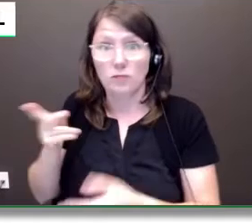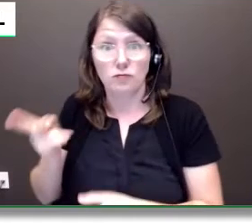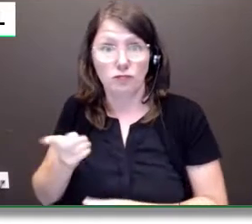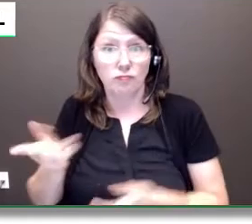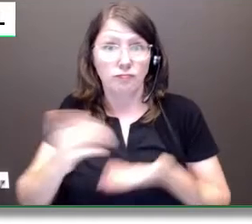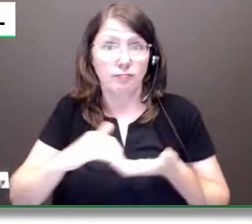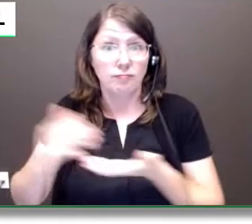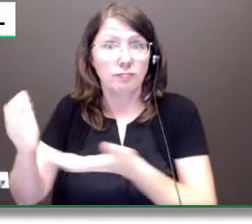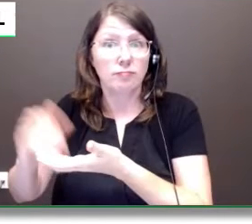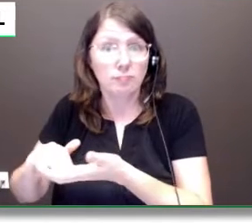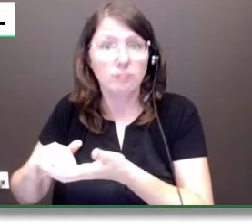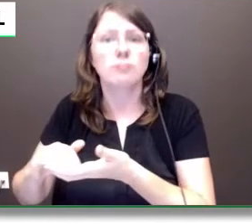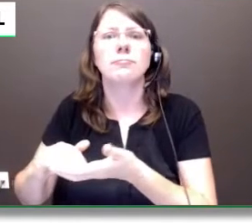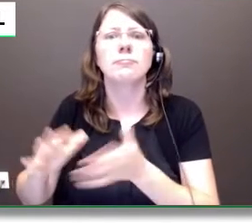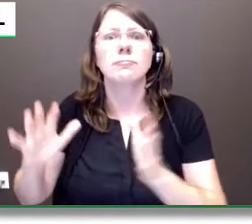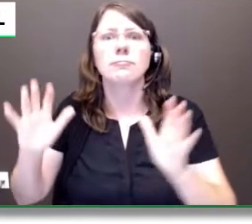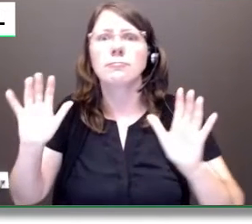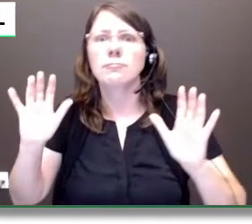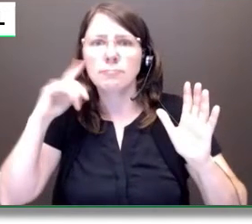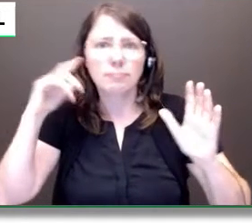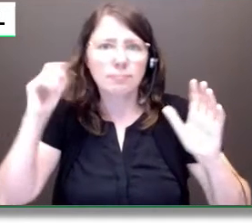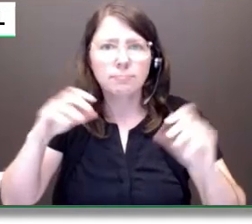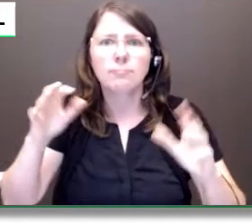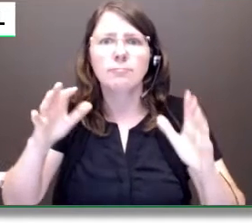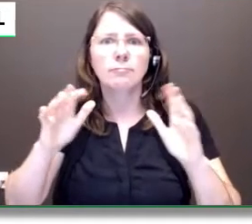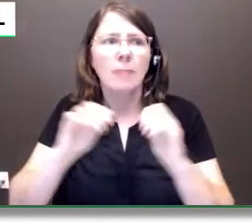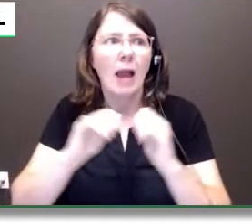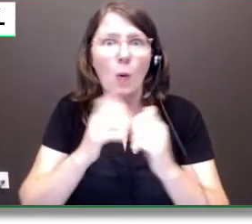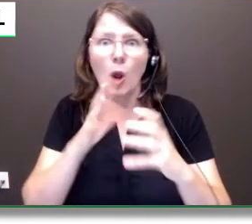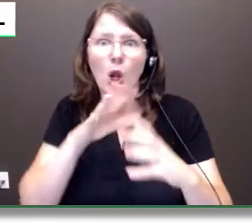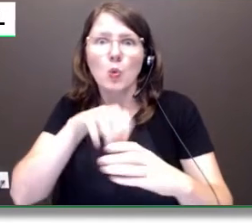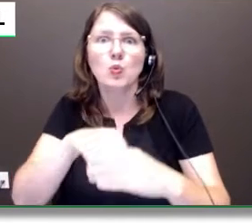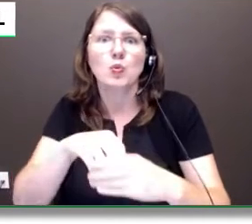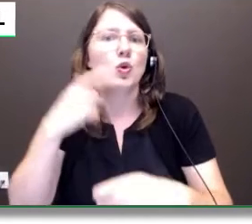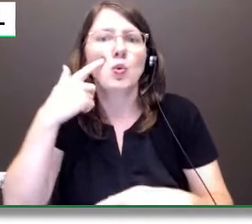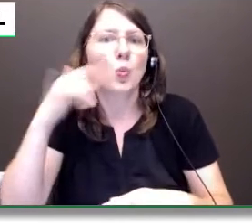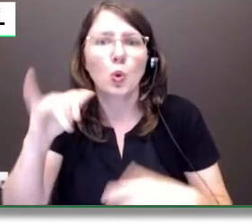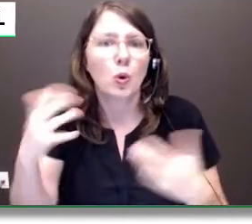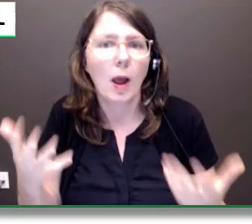six of our organizations co-created a workshop together where we were really